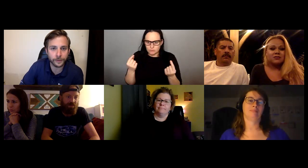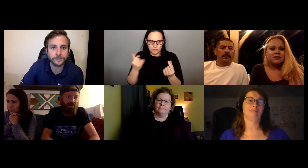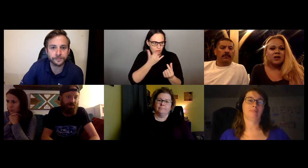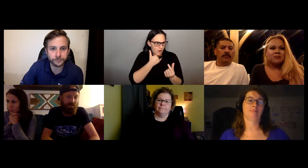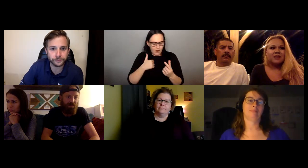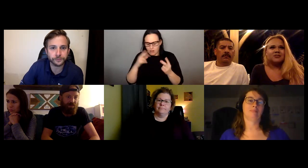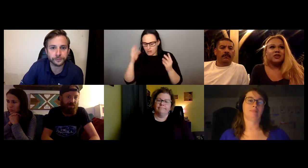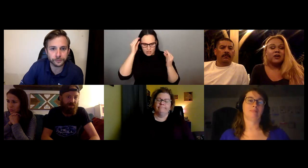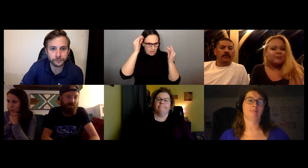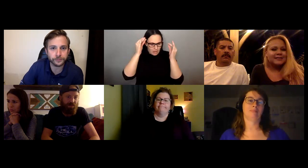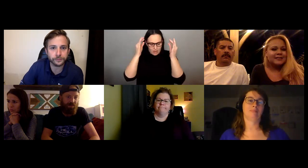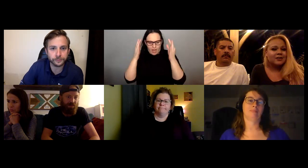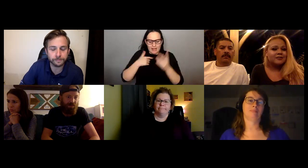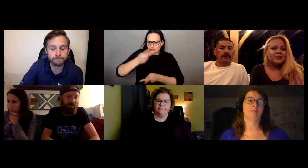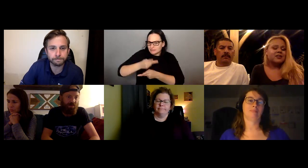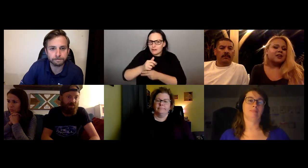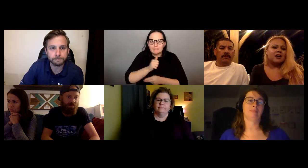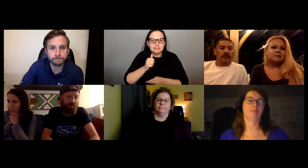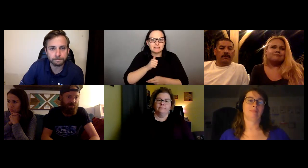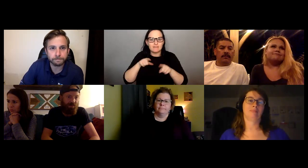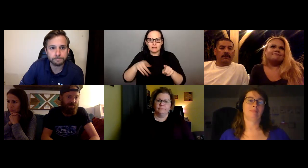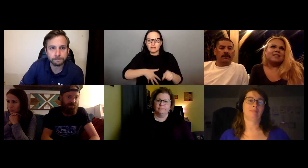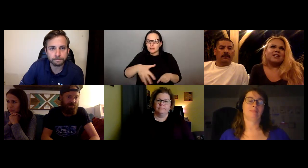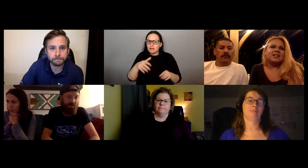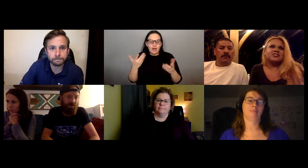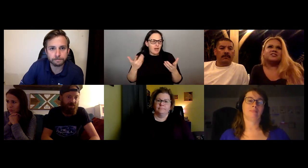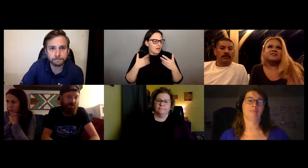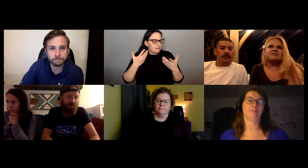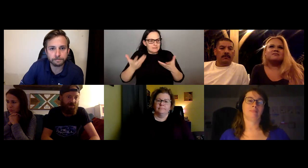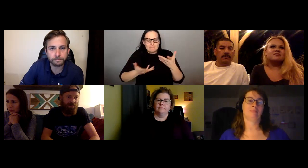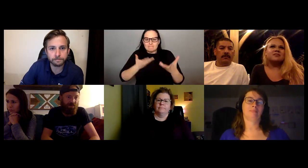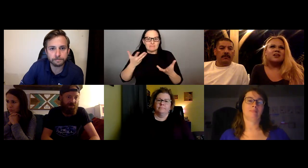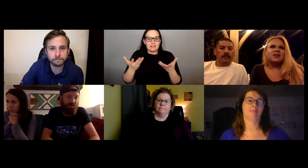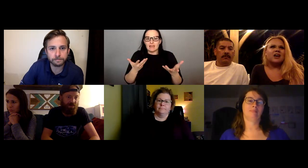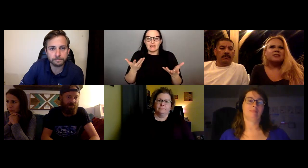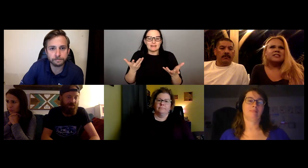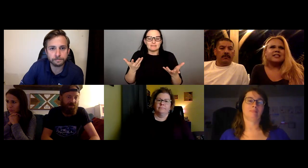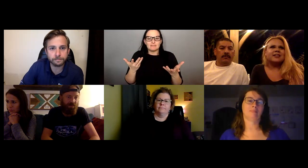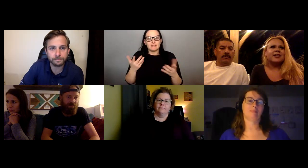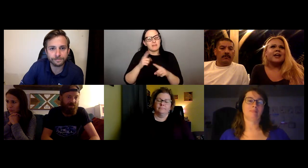um i took care of myself um